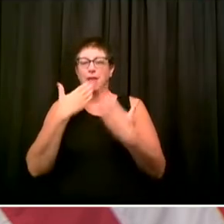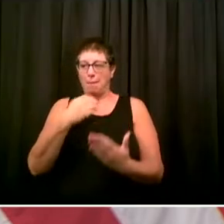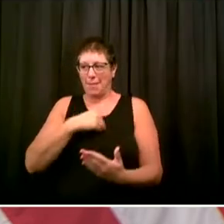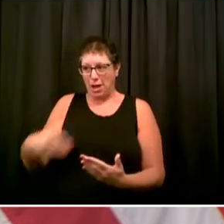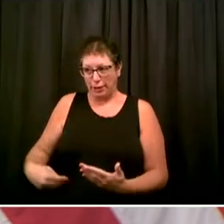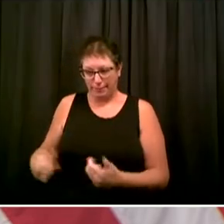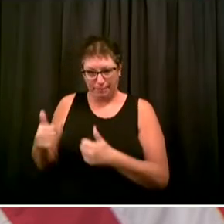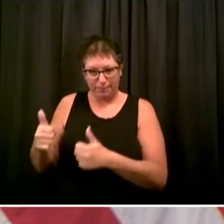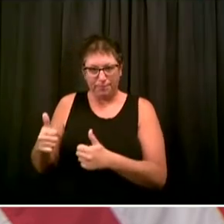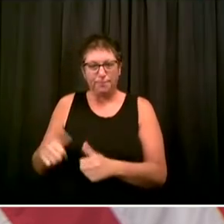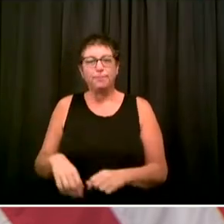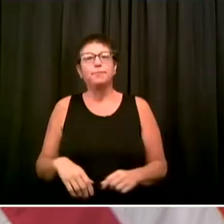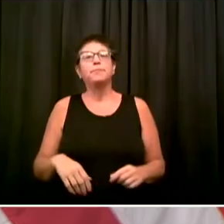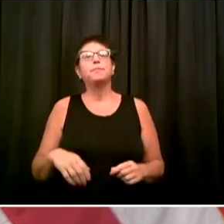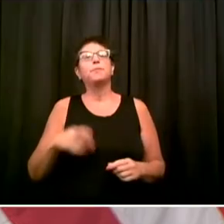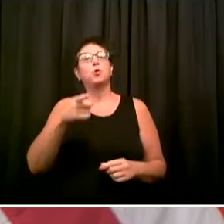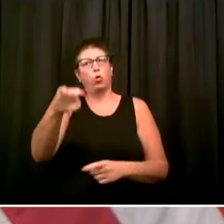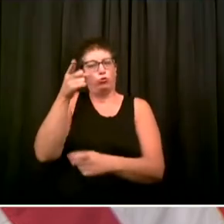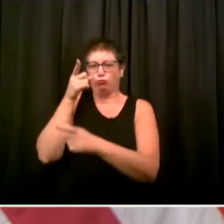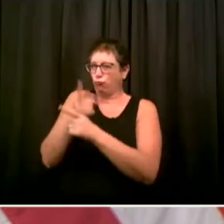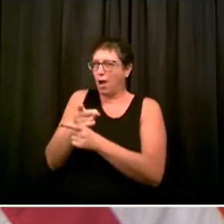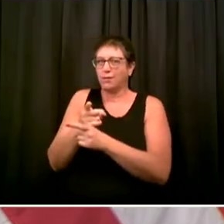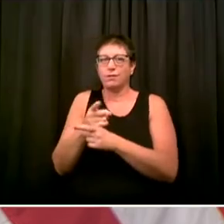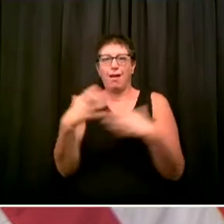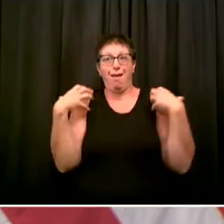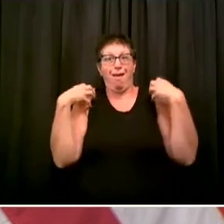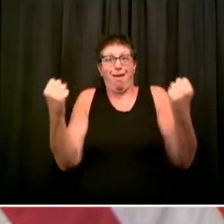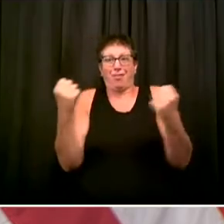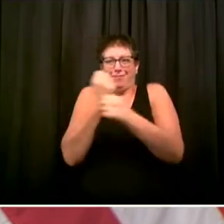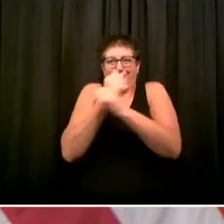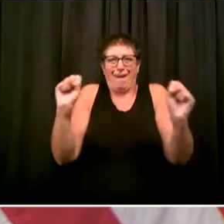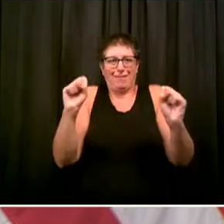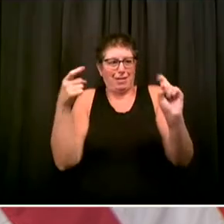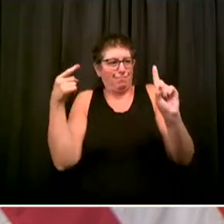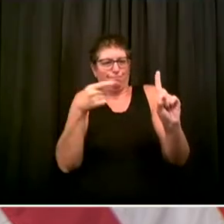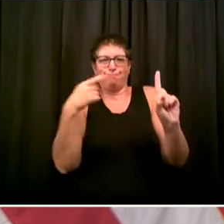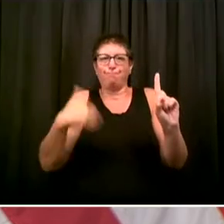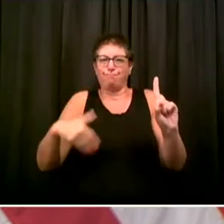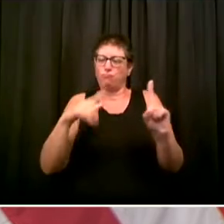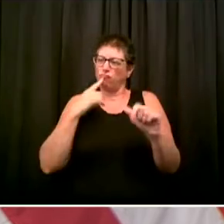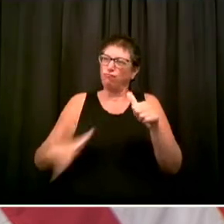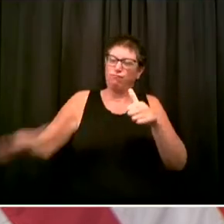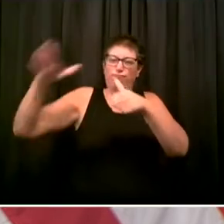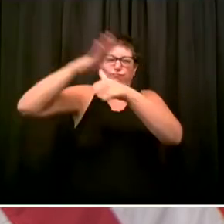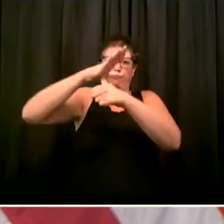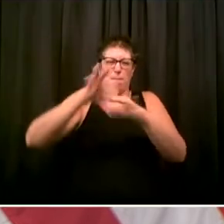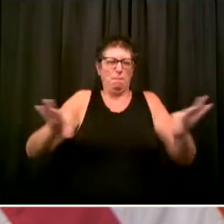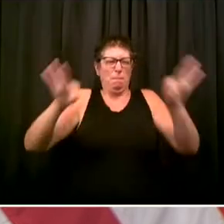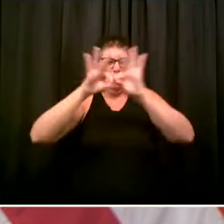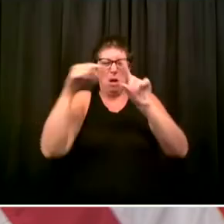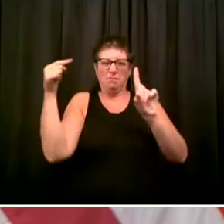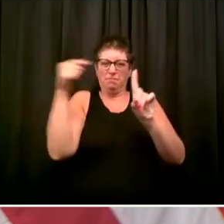WE HOLD OURSELVES TO THIS WORD, THE HEALTH AND SAFETY OF